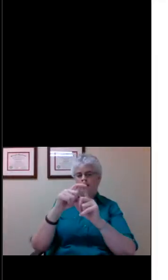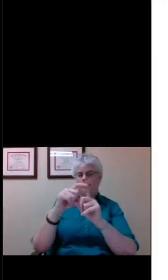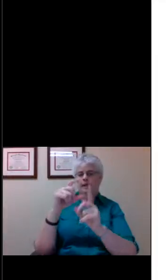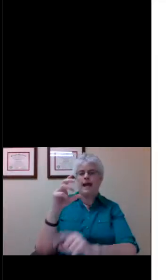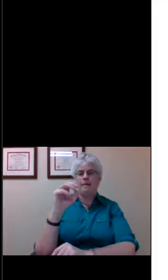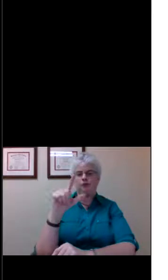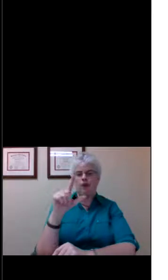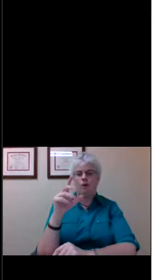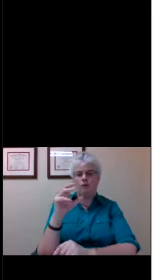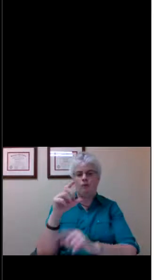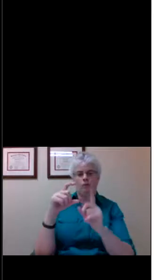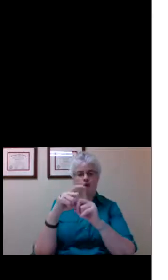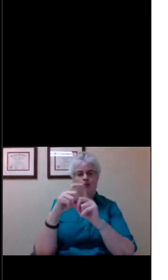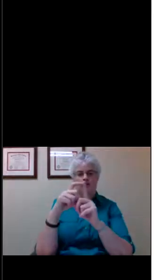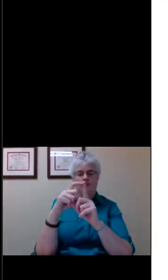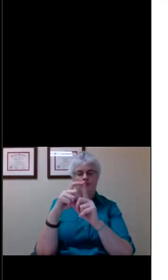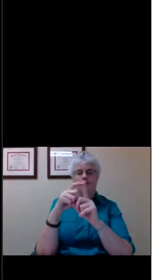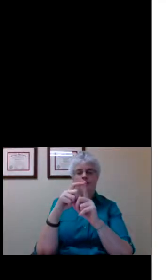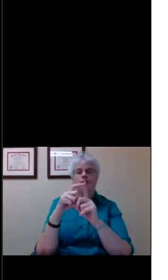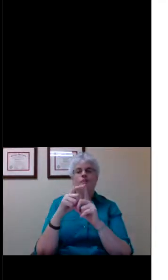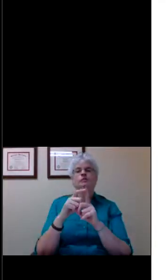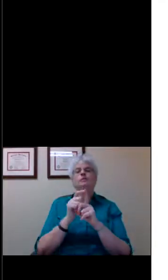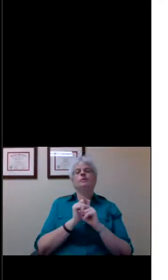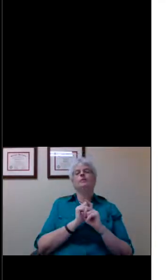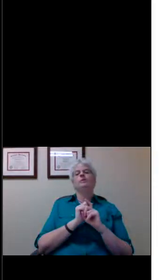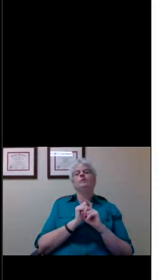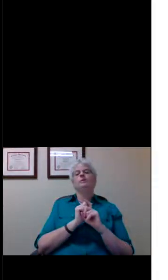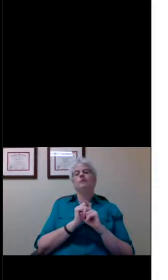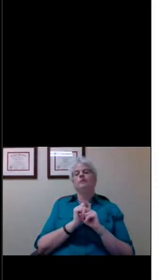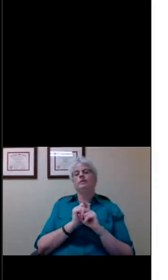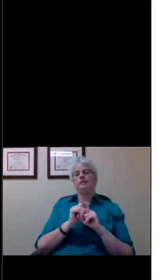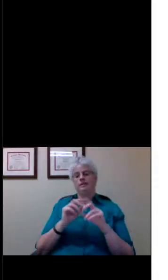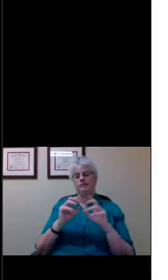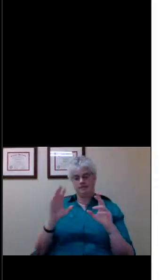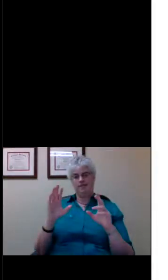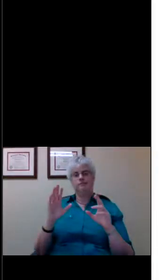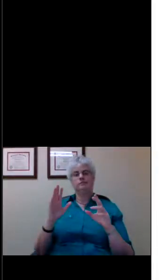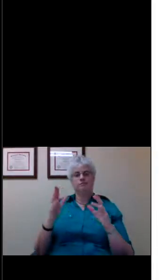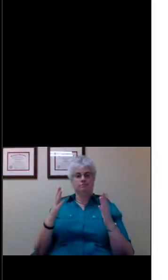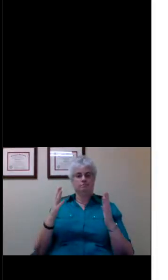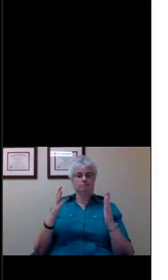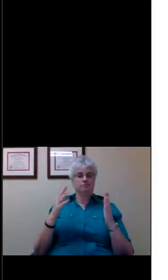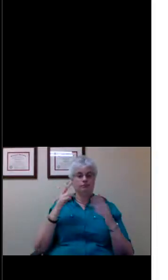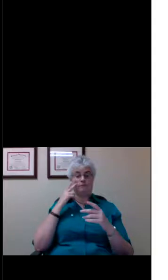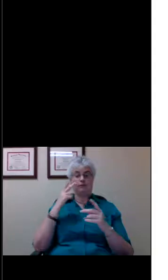when you look at the capital letter D "Deaf", we're talking about the cultural-